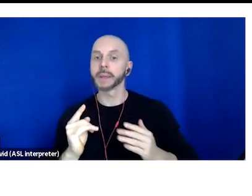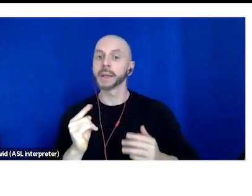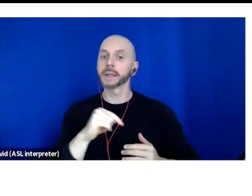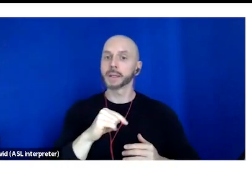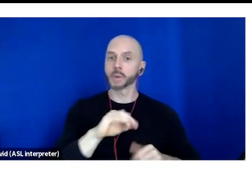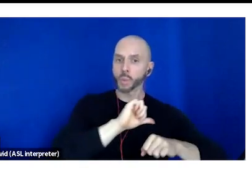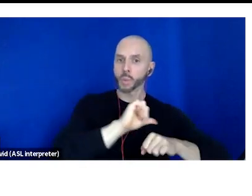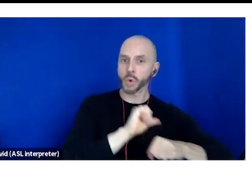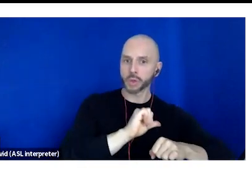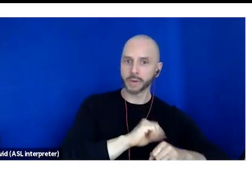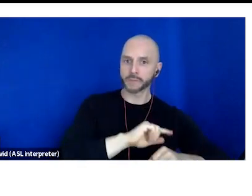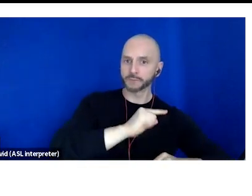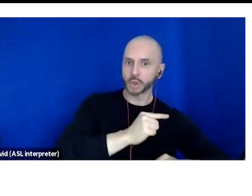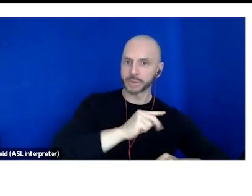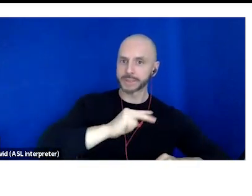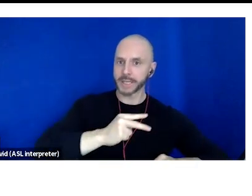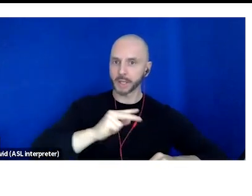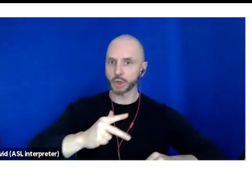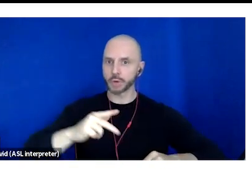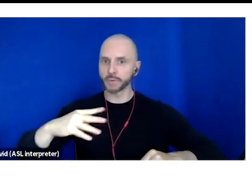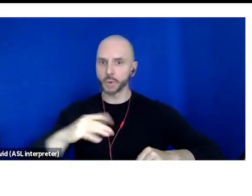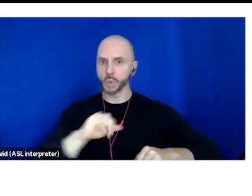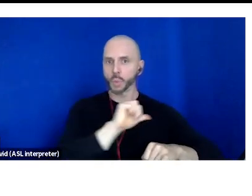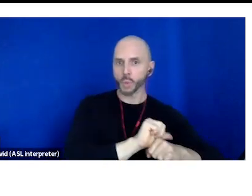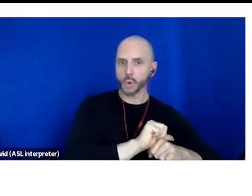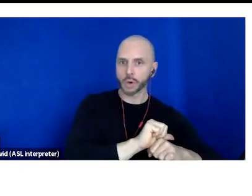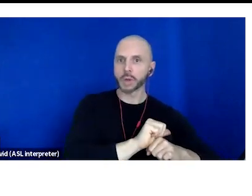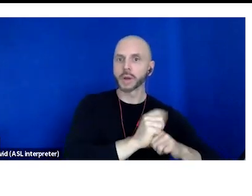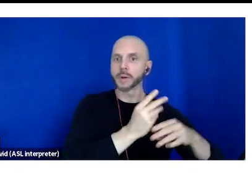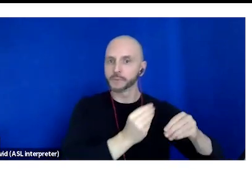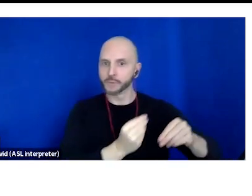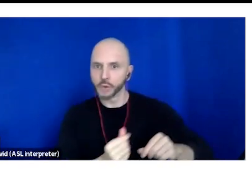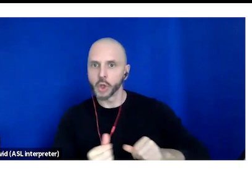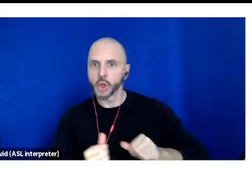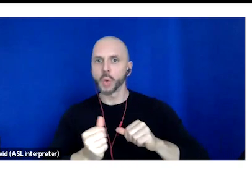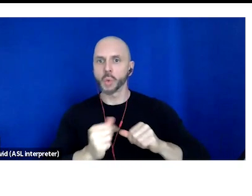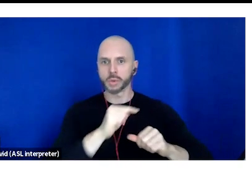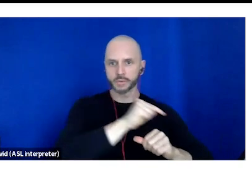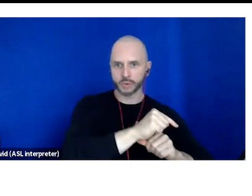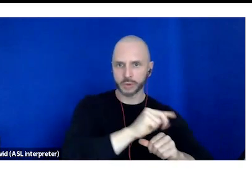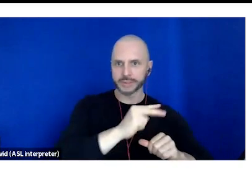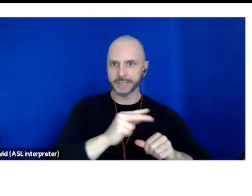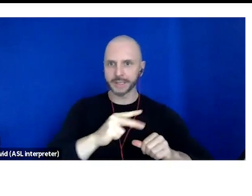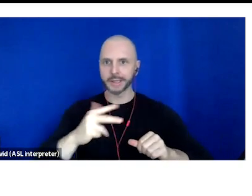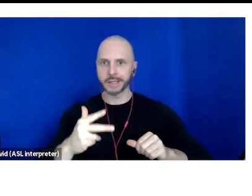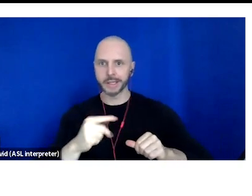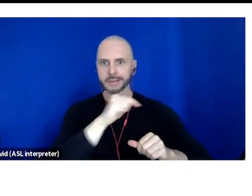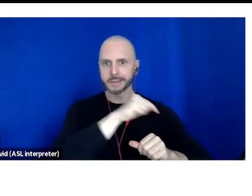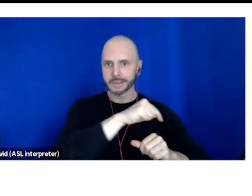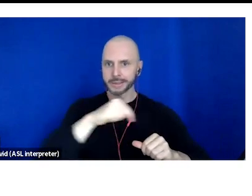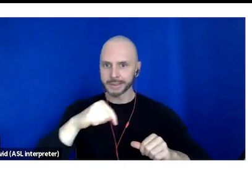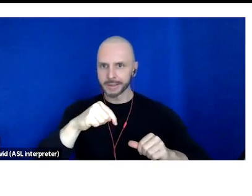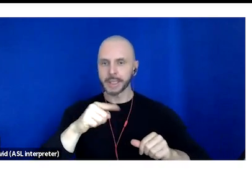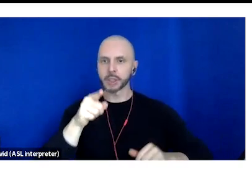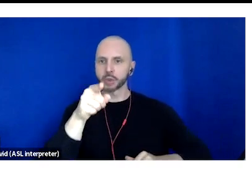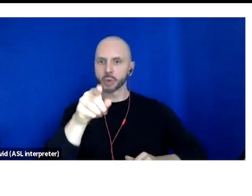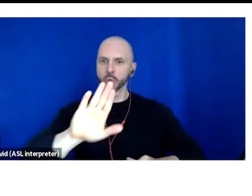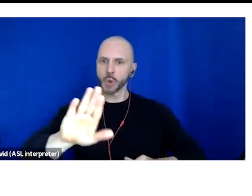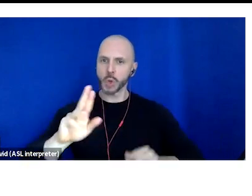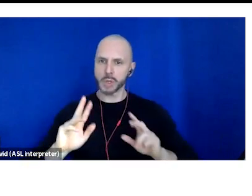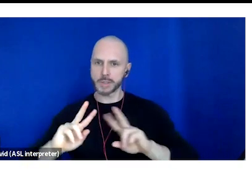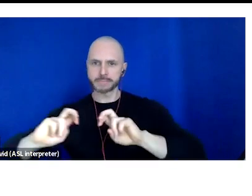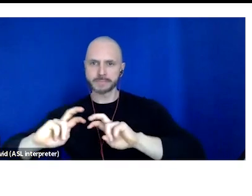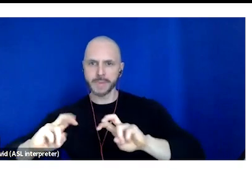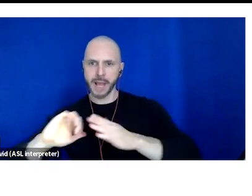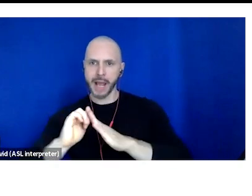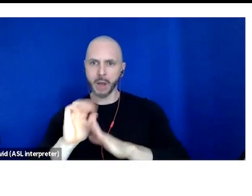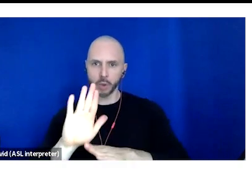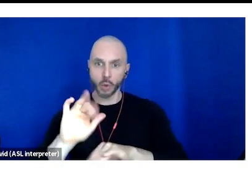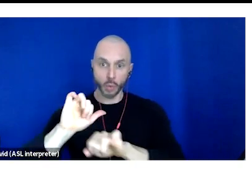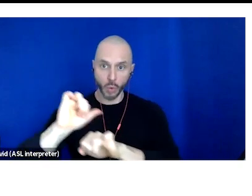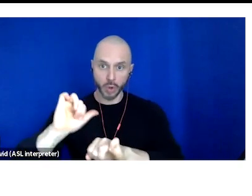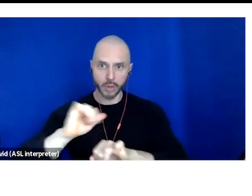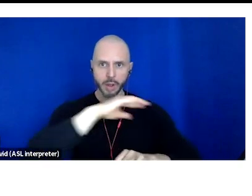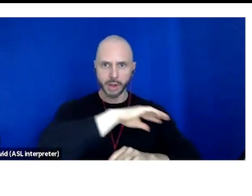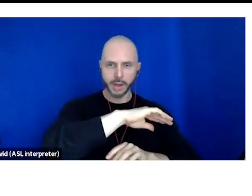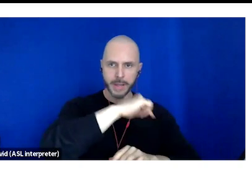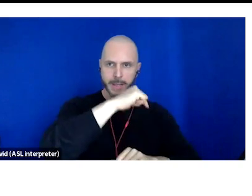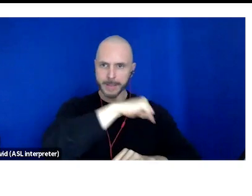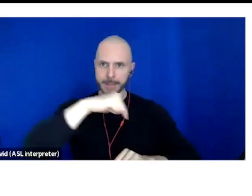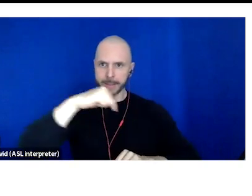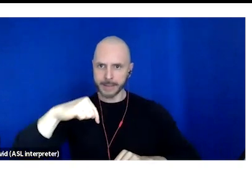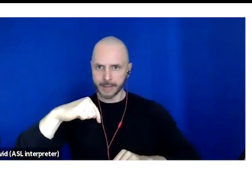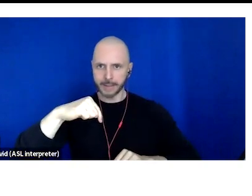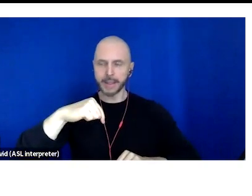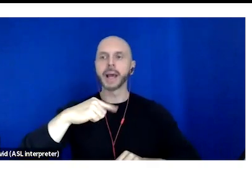and how it might be used to enhance what you're already doing instead of the platform itself.